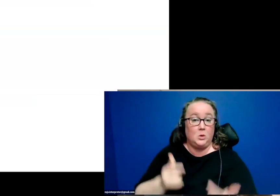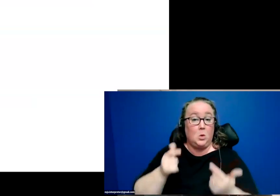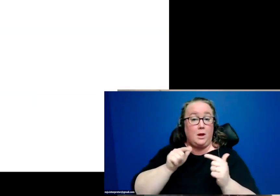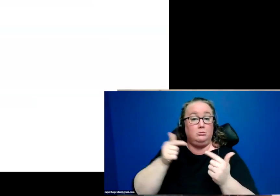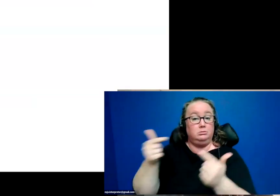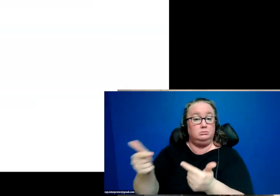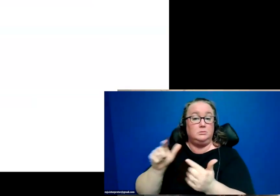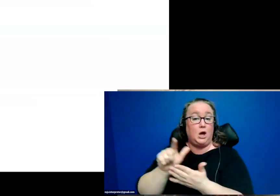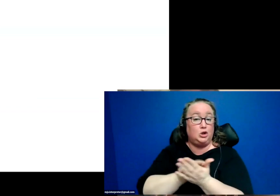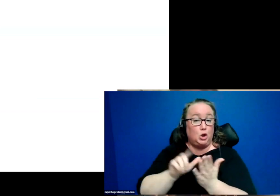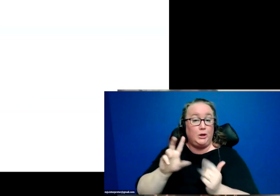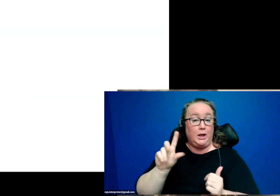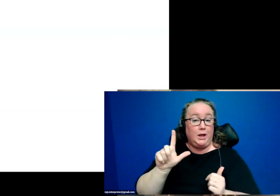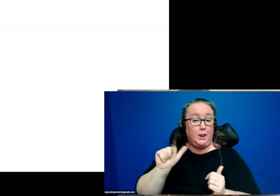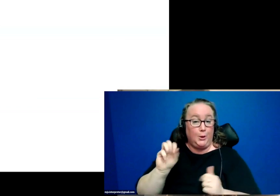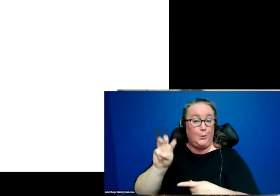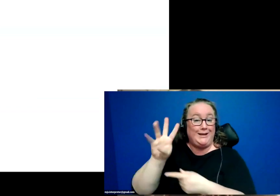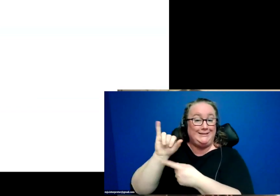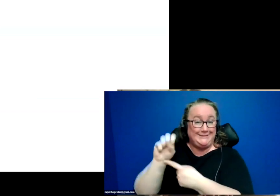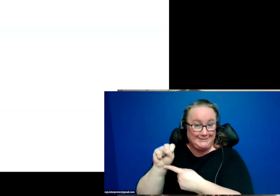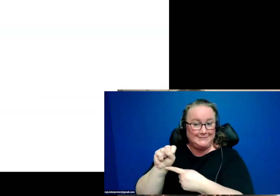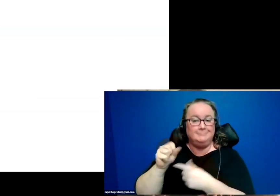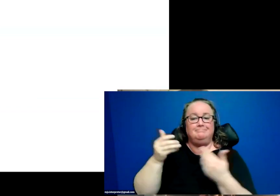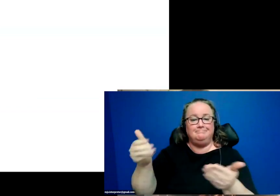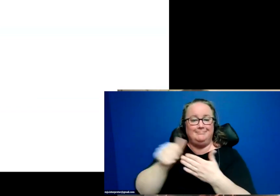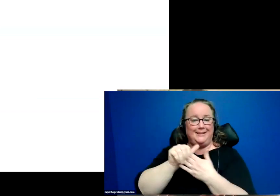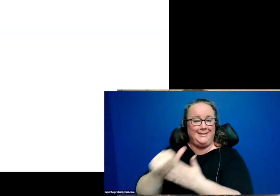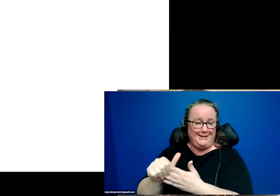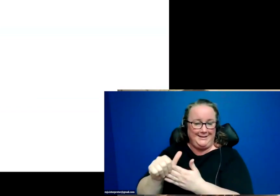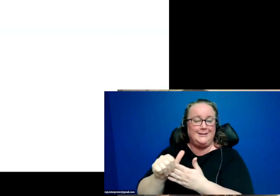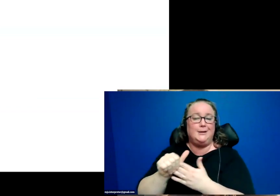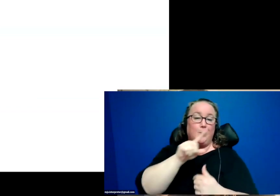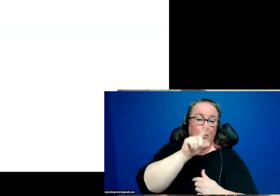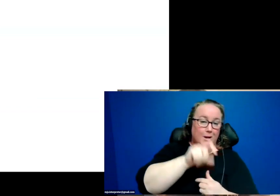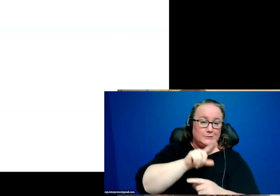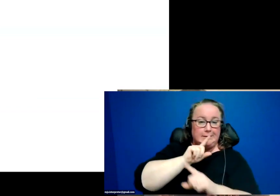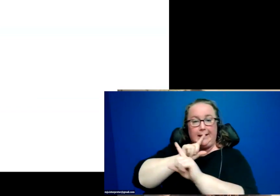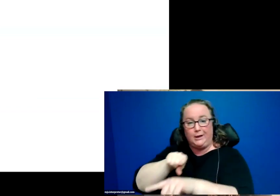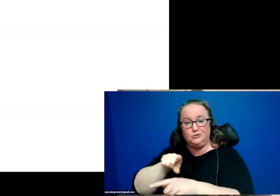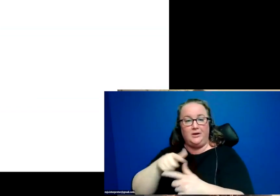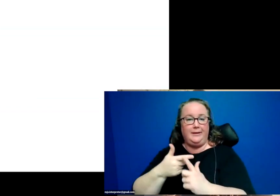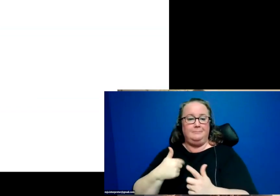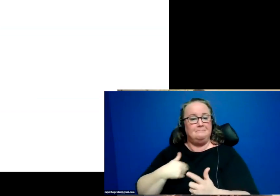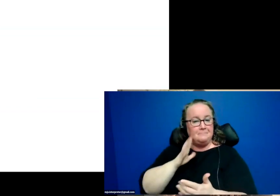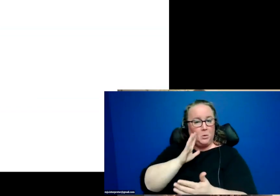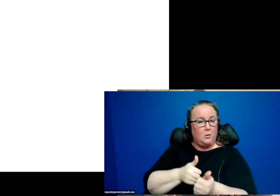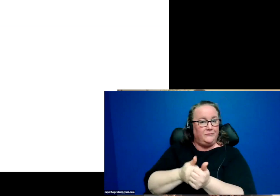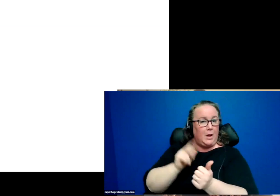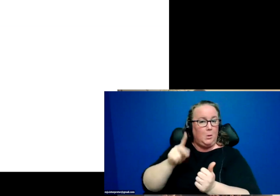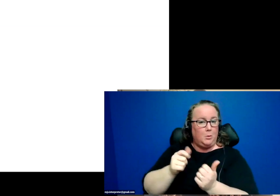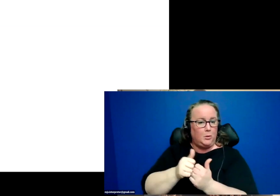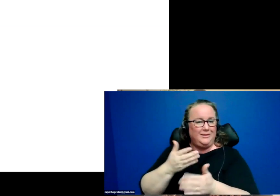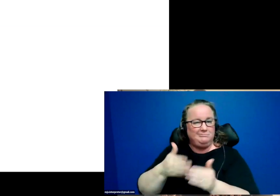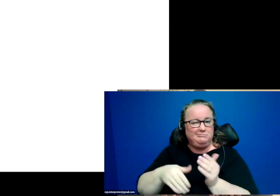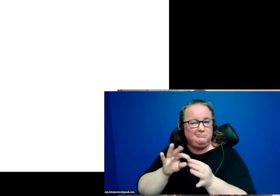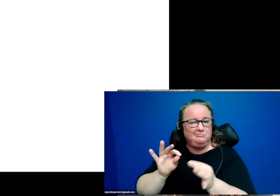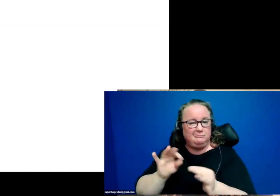who will lead the question and answer, and then I'll follow up with a few ending remarks.